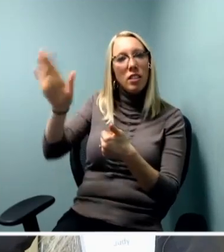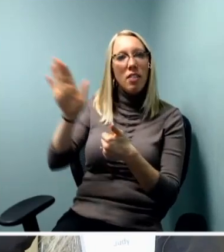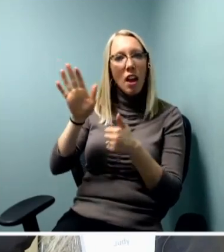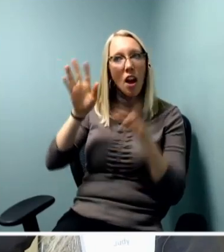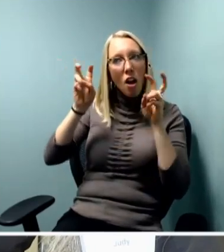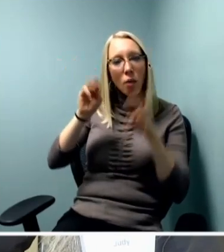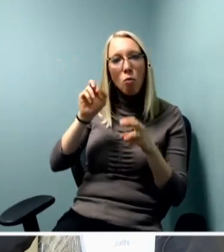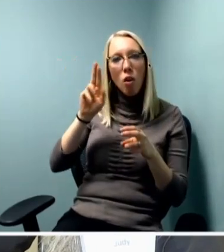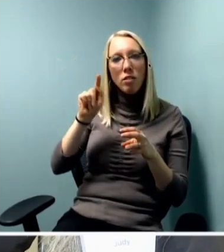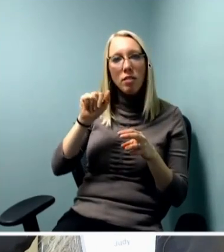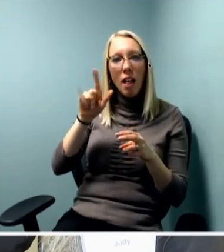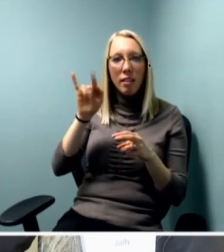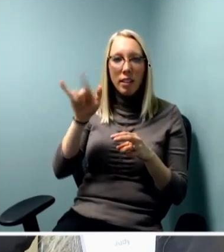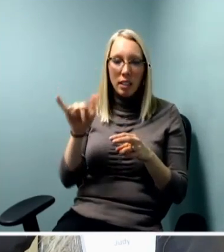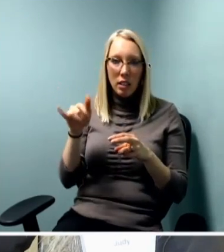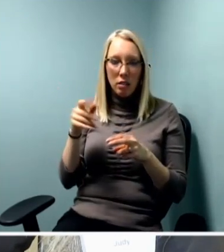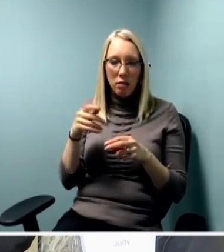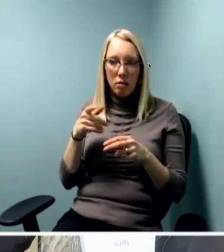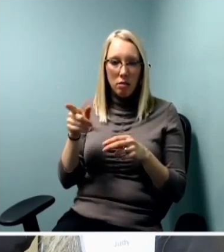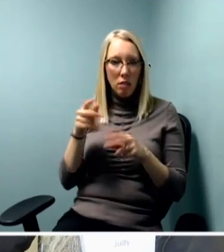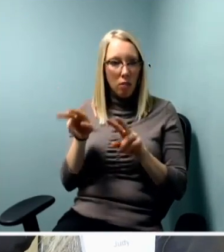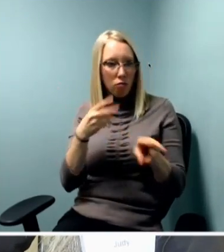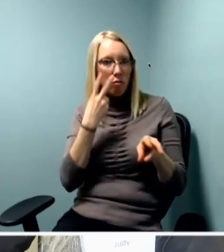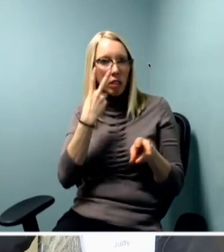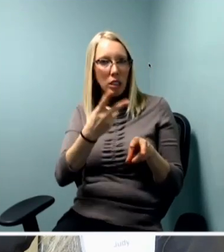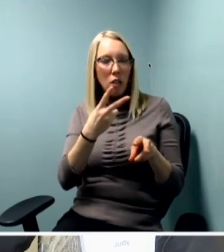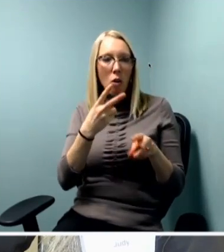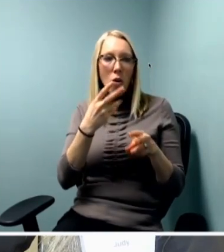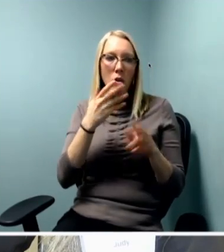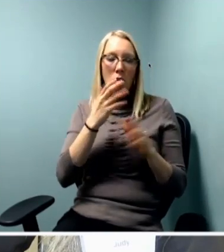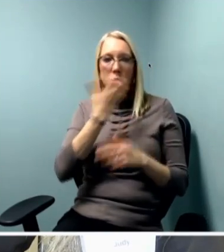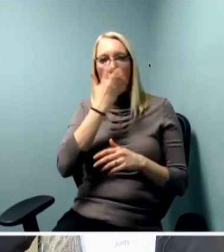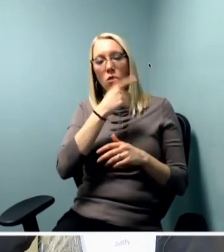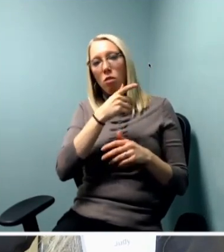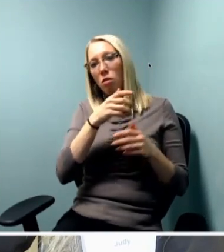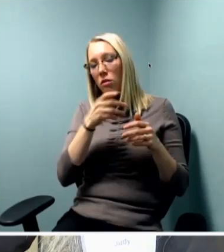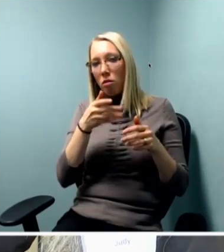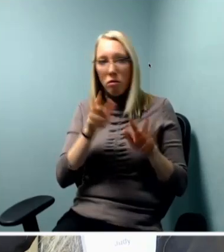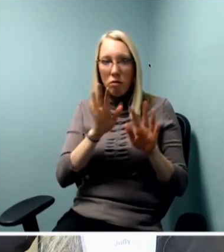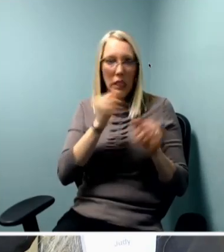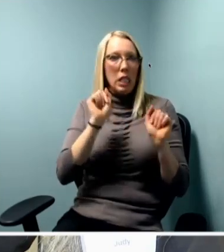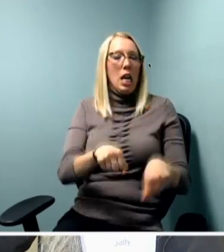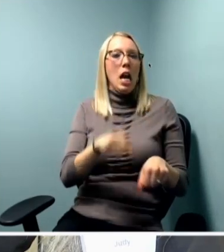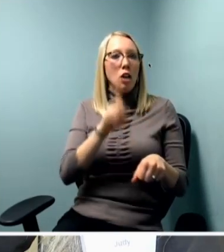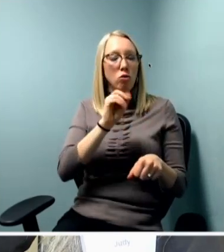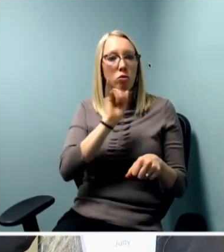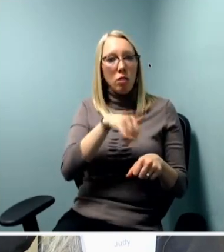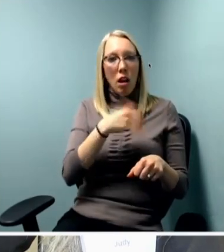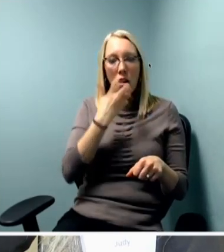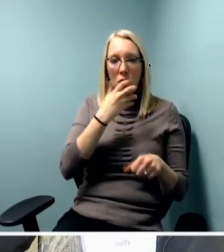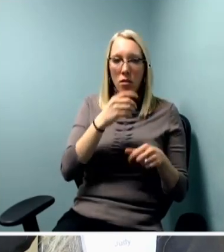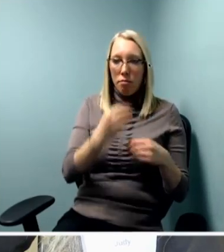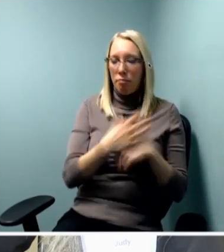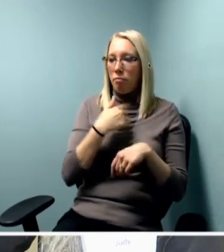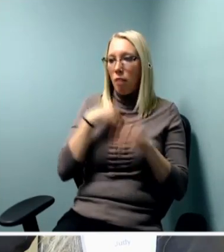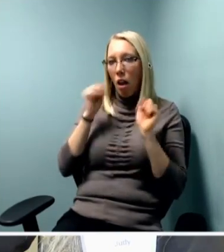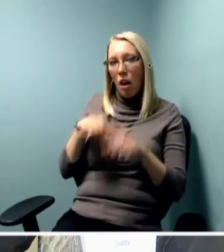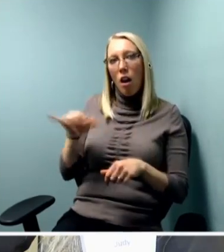Because they look at you and go, but for the grace of God they go I. So, the way we learned it was again, trial and error and perfection.